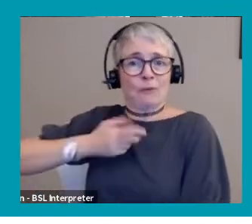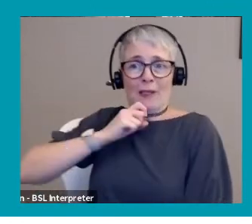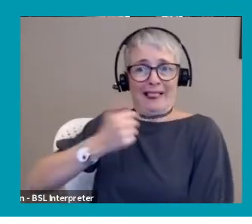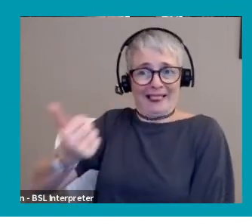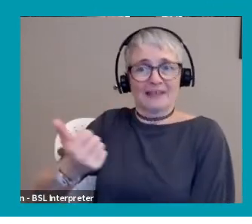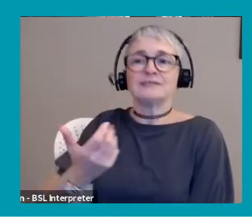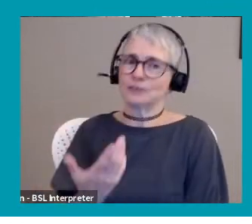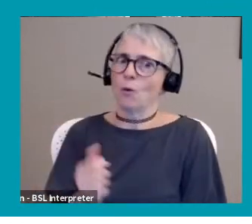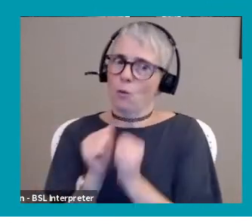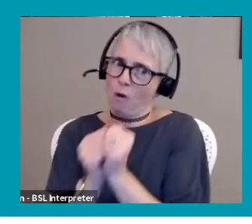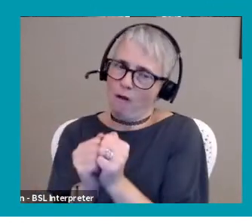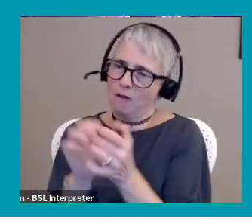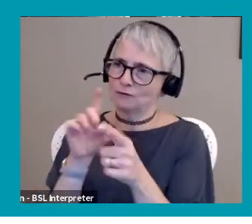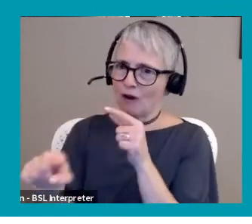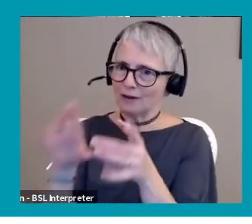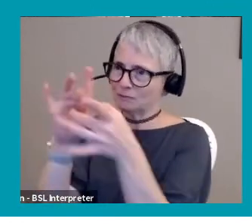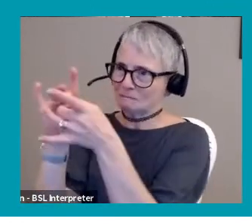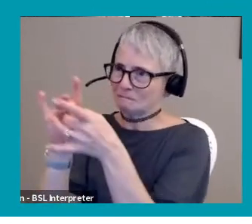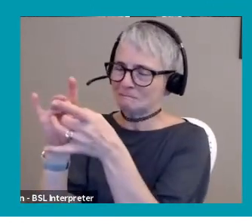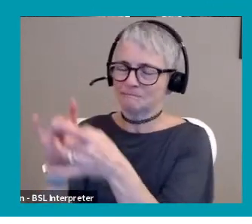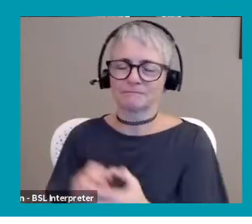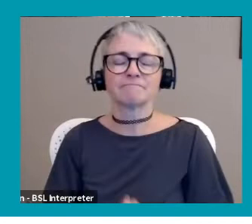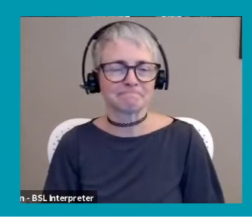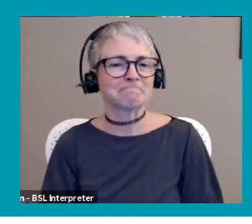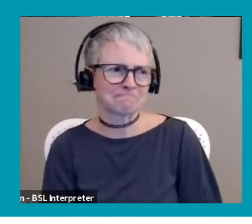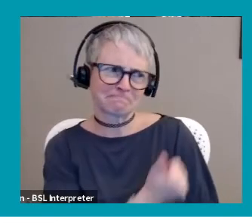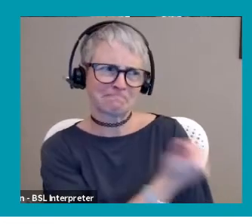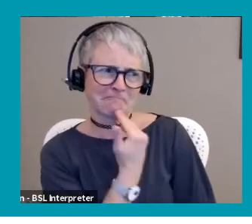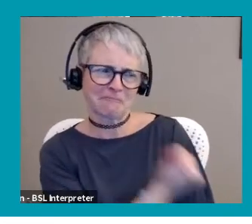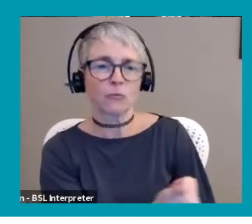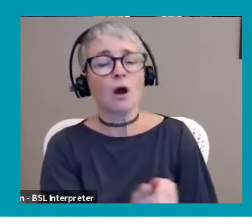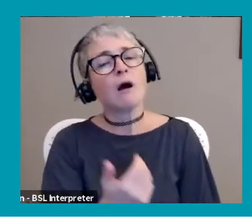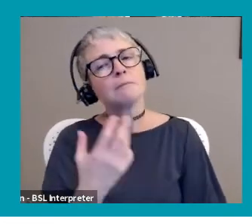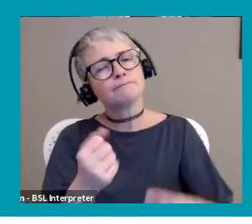There is two types of networking, so immediate network.